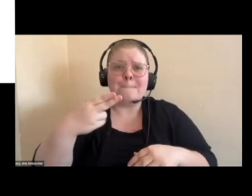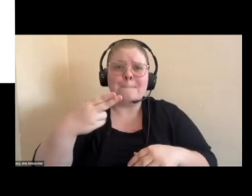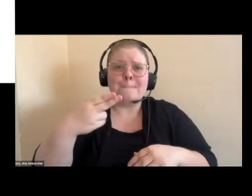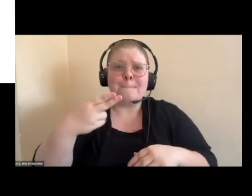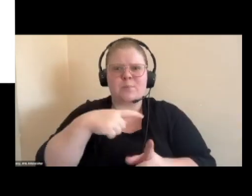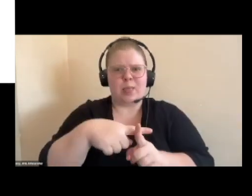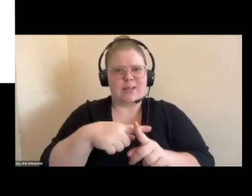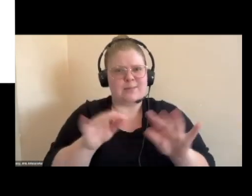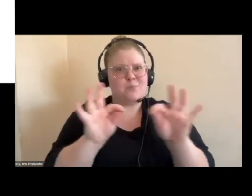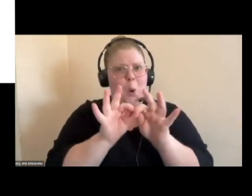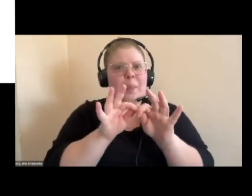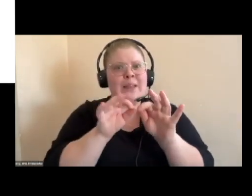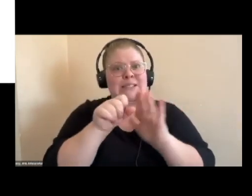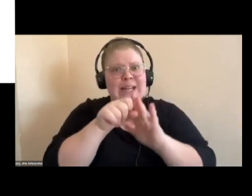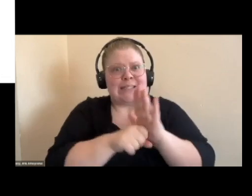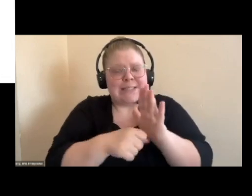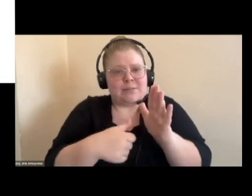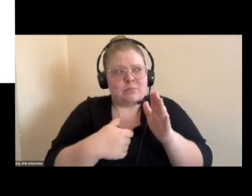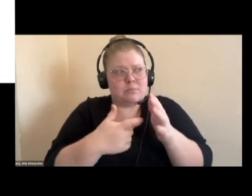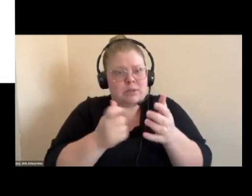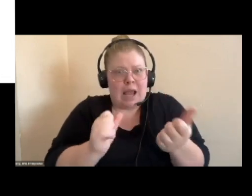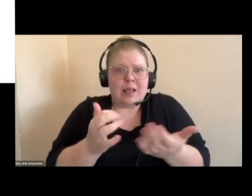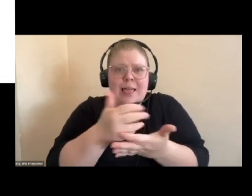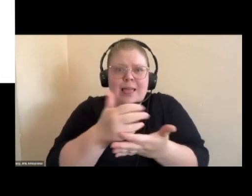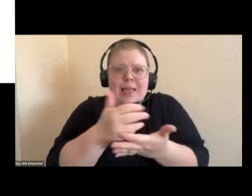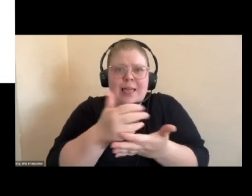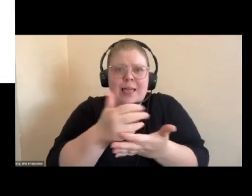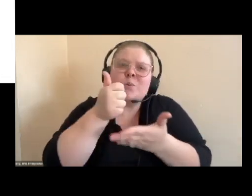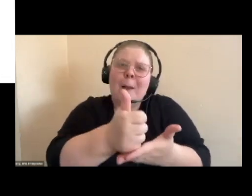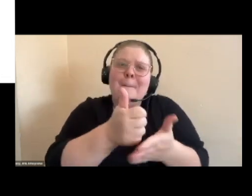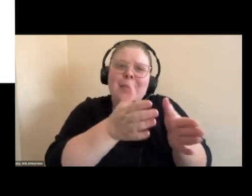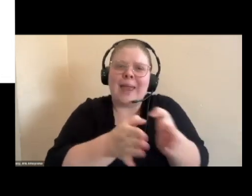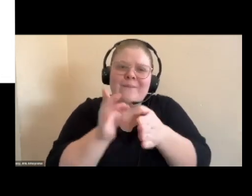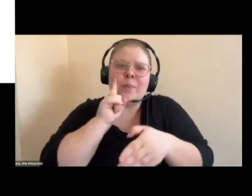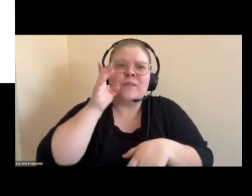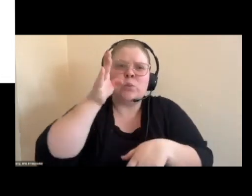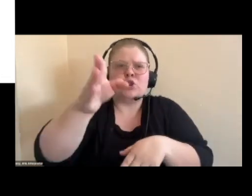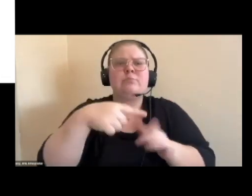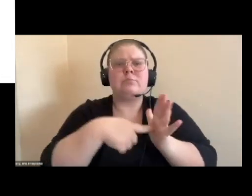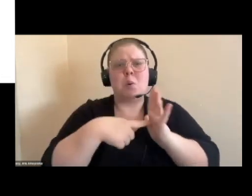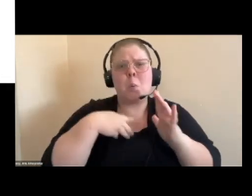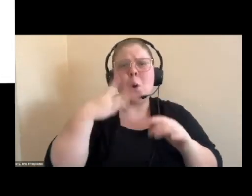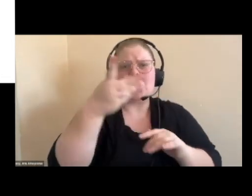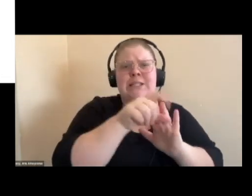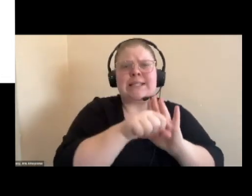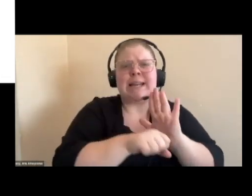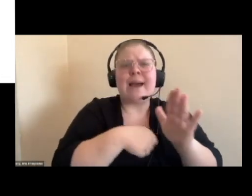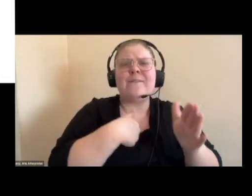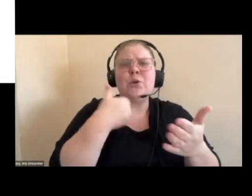Like Washington state is doing with their new trust fund for long term services supports.